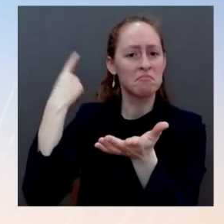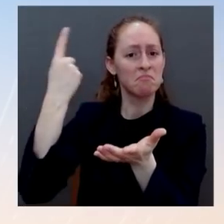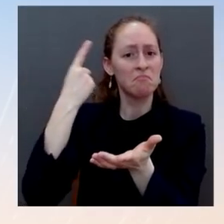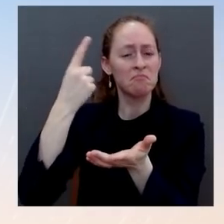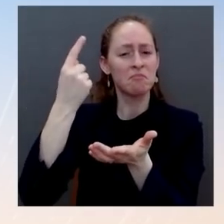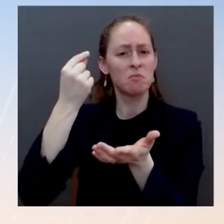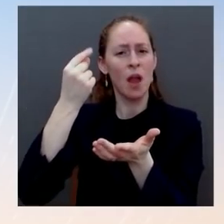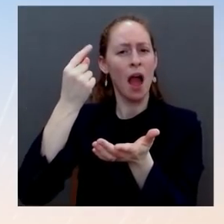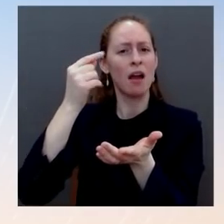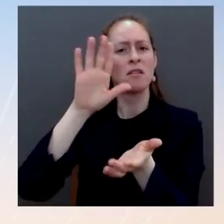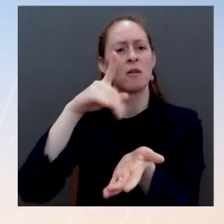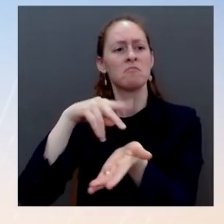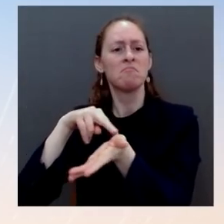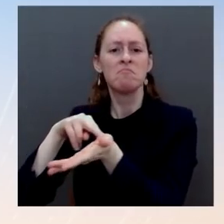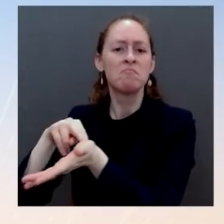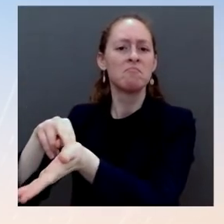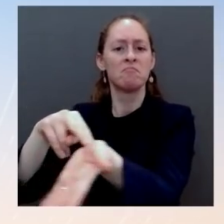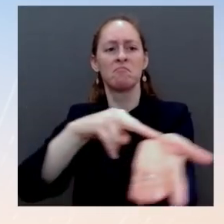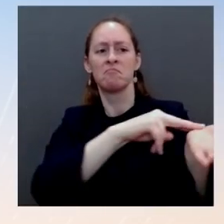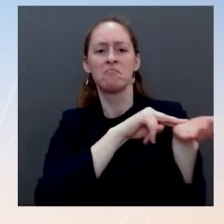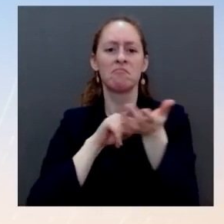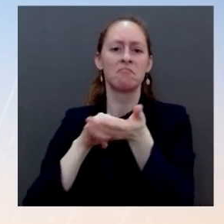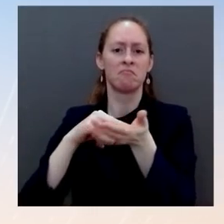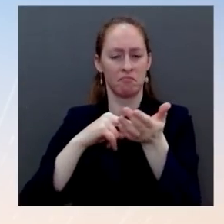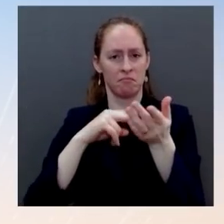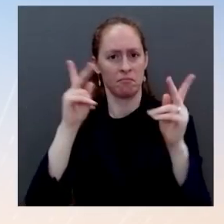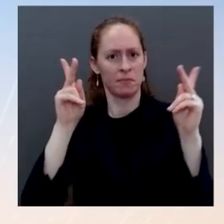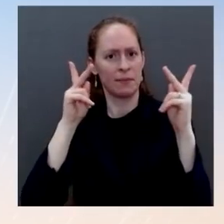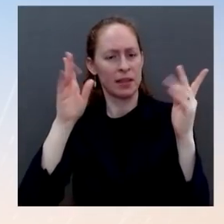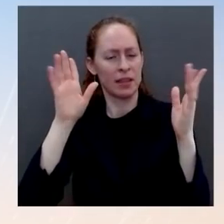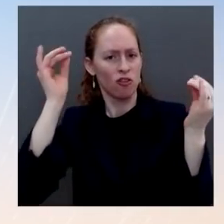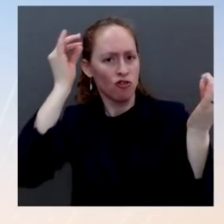we didn't talk about the desperate comments